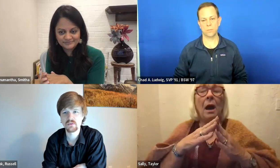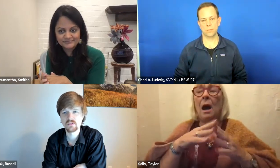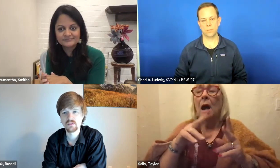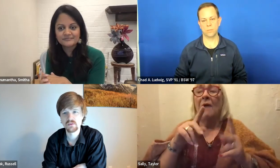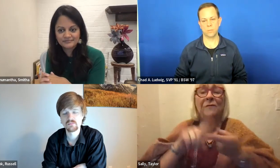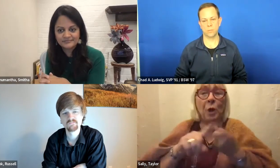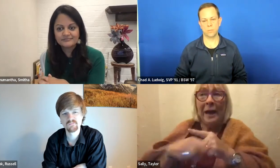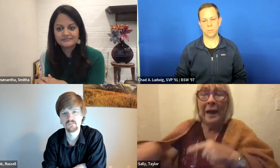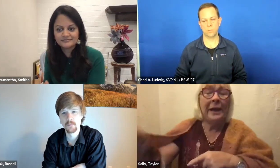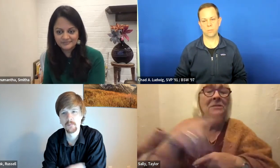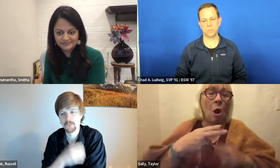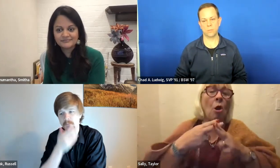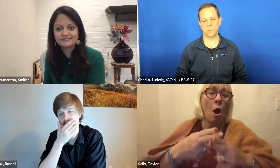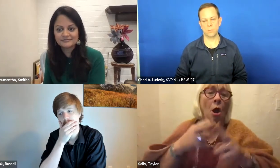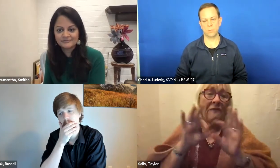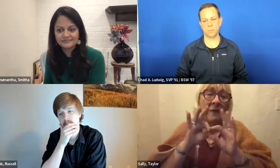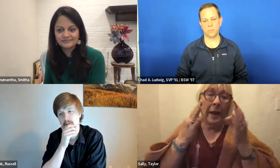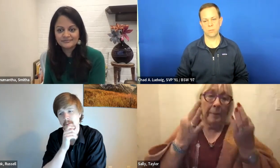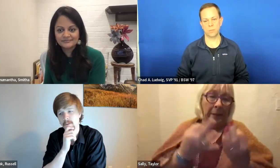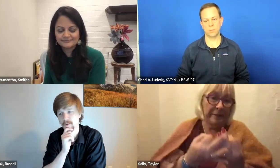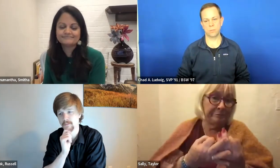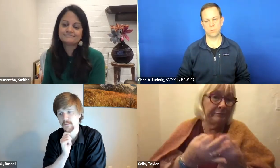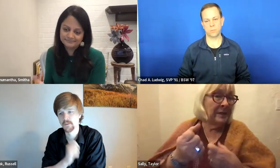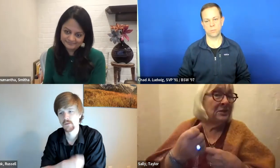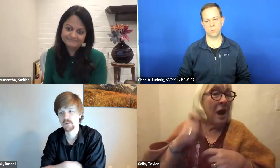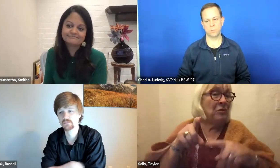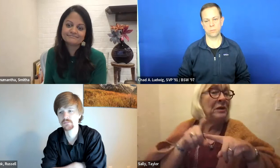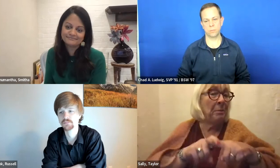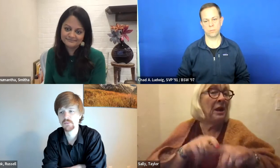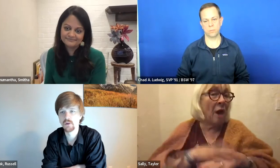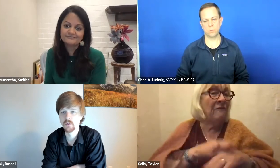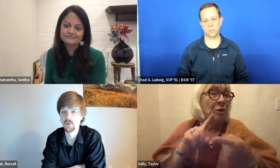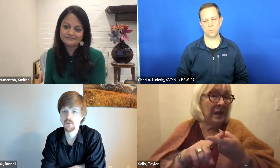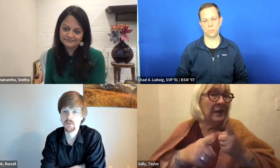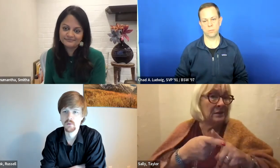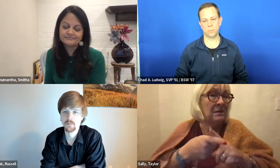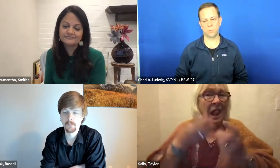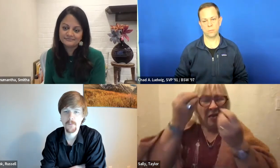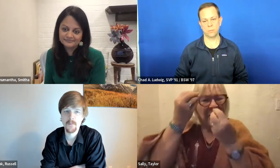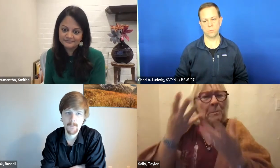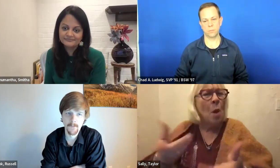I think the Deaf community, we take advantage-- we take advantage of our friends and our family members--